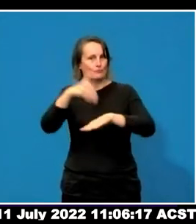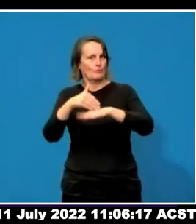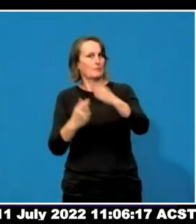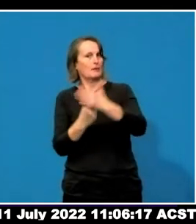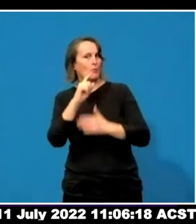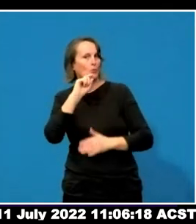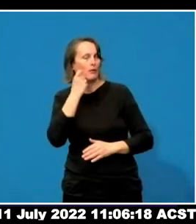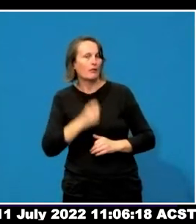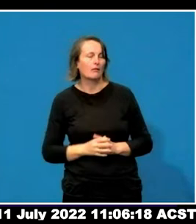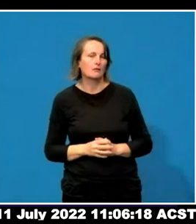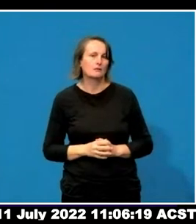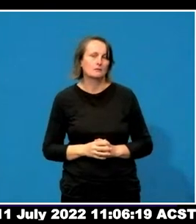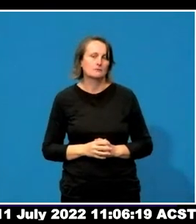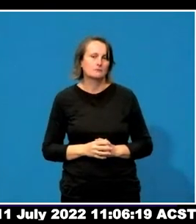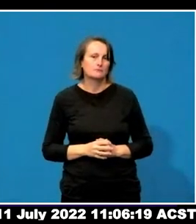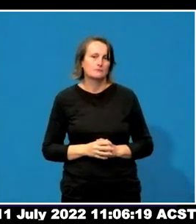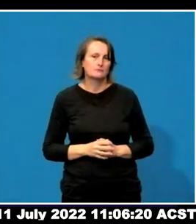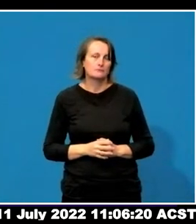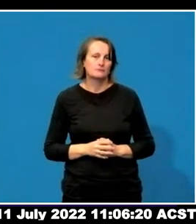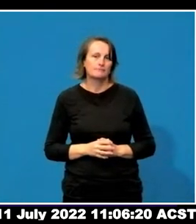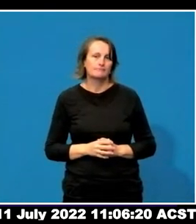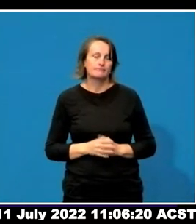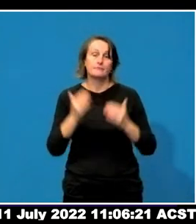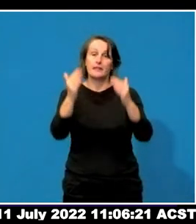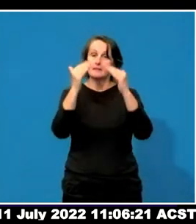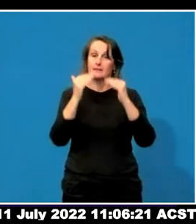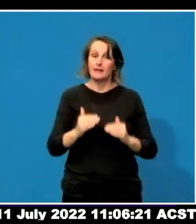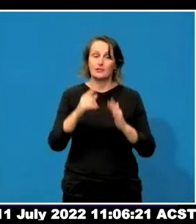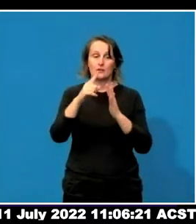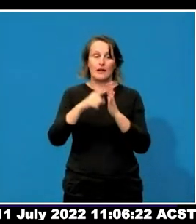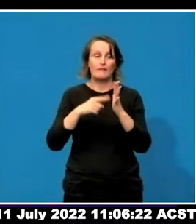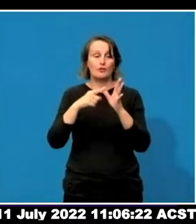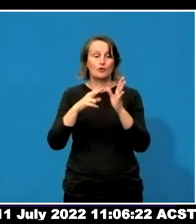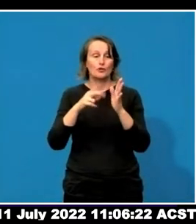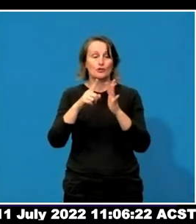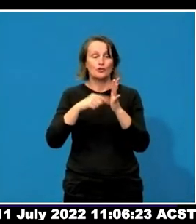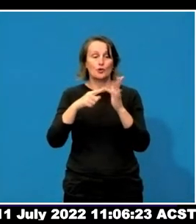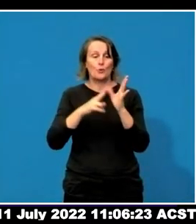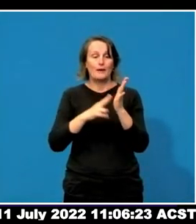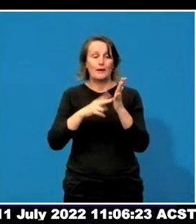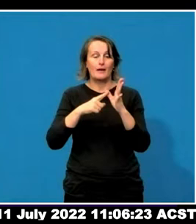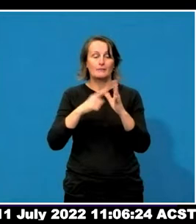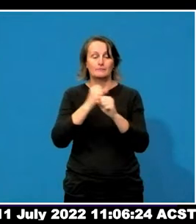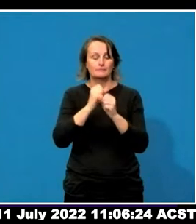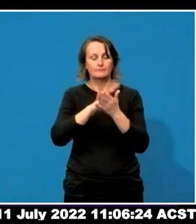The following witness will Joanne Houghton. Joanne is a First Nations woman who is a founder and managing director of Creative